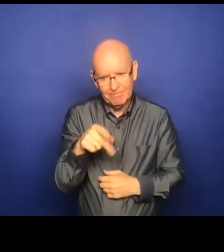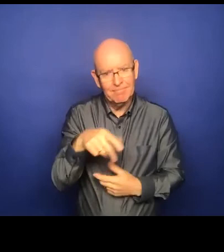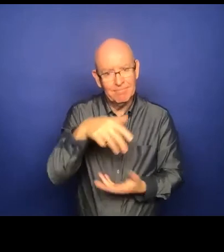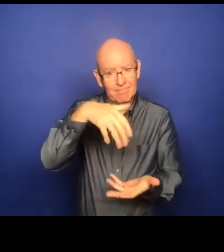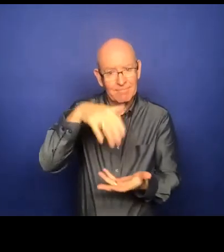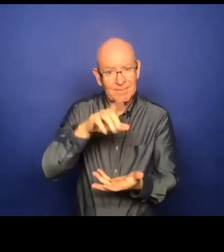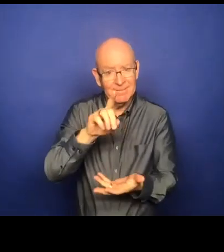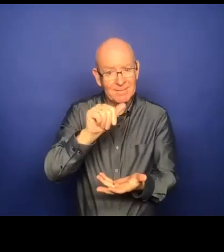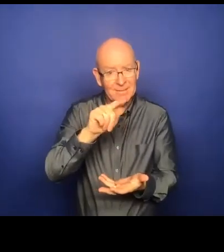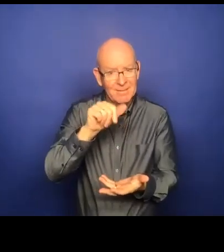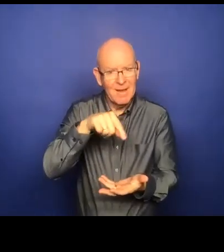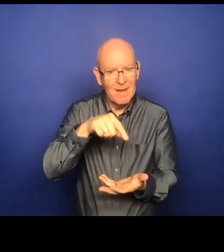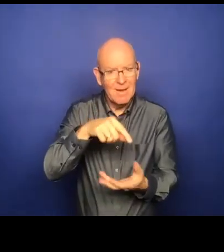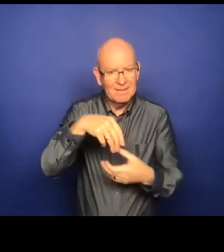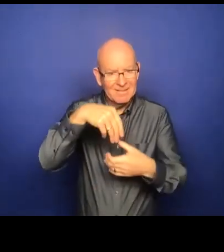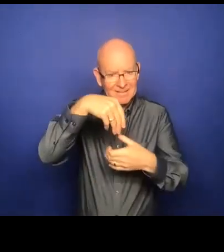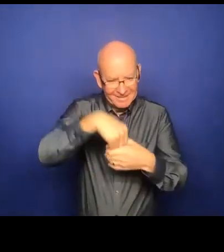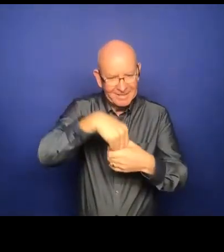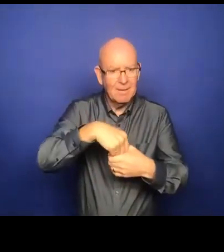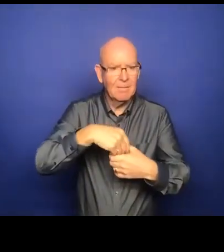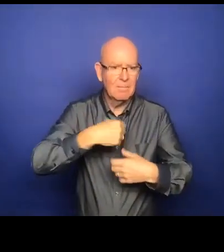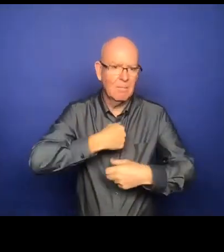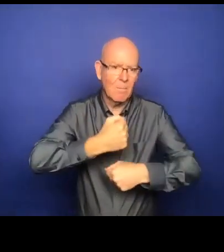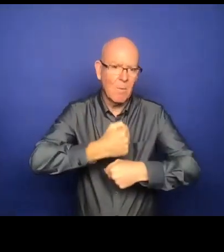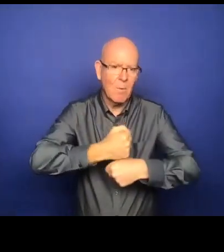integral part of the work of states and Governments to